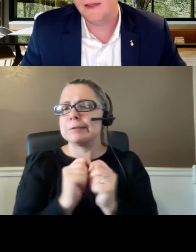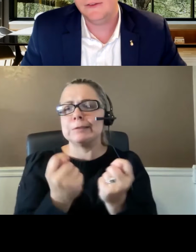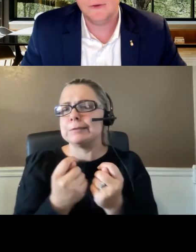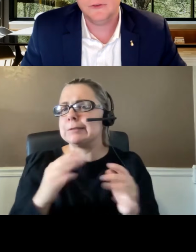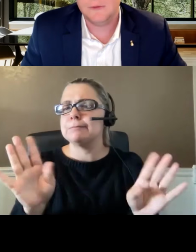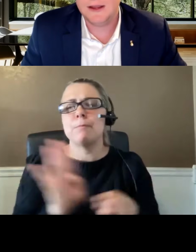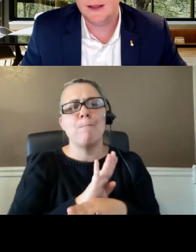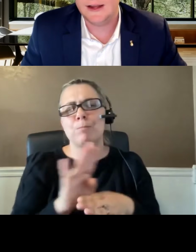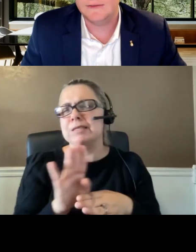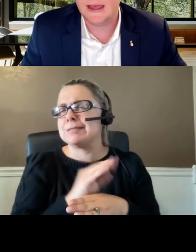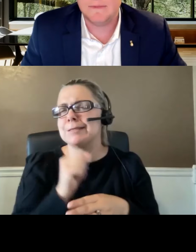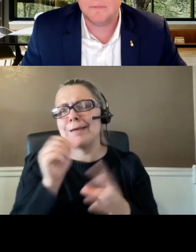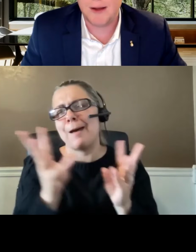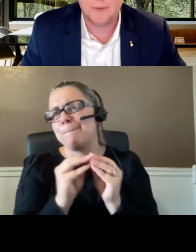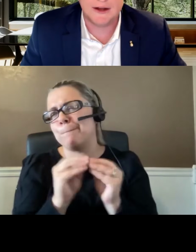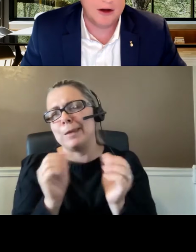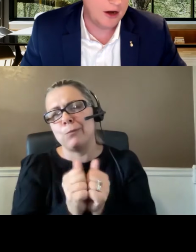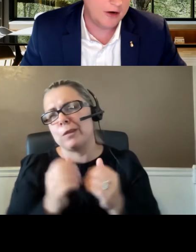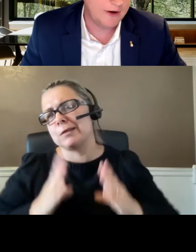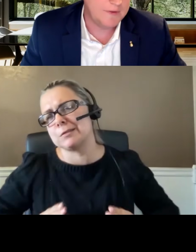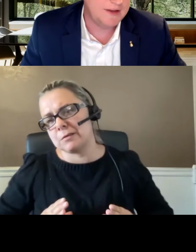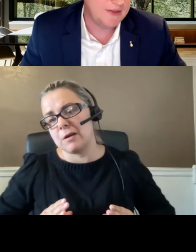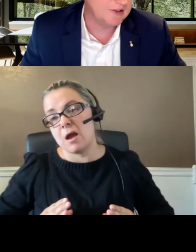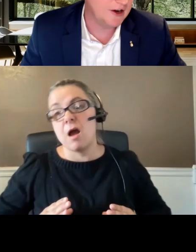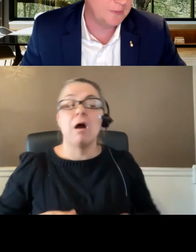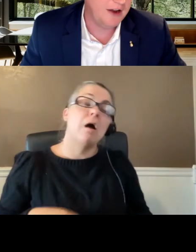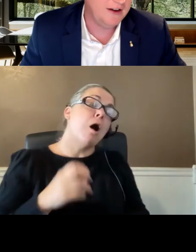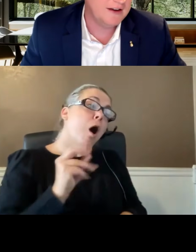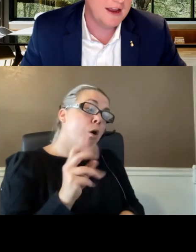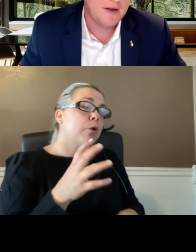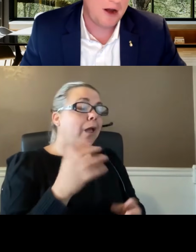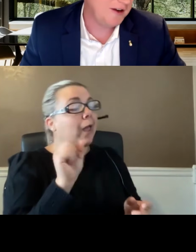That sounds to me like they probably are very busy on this large project product,